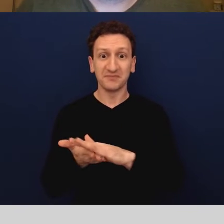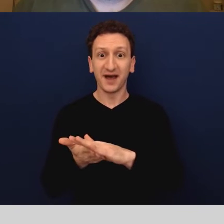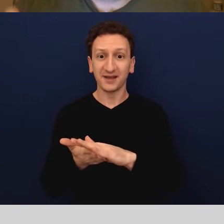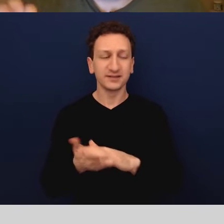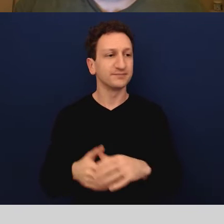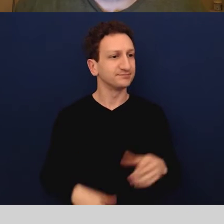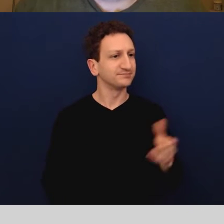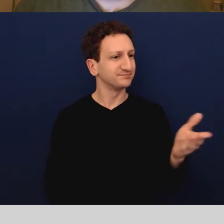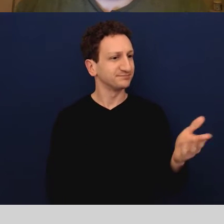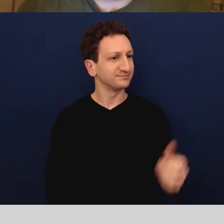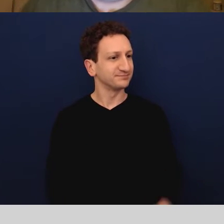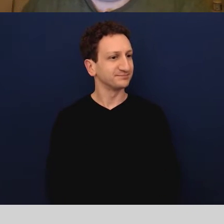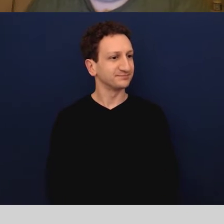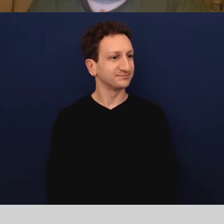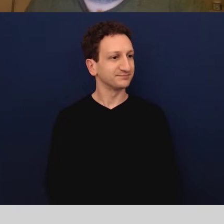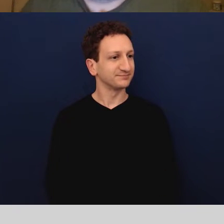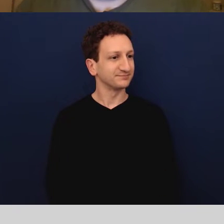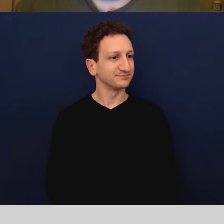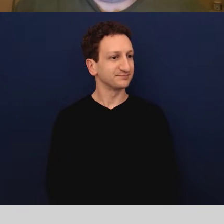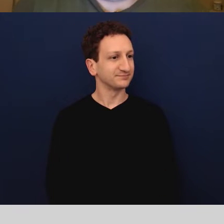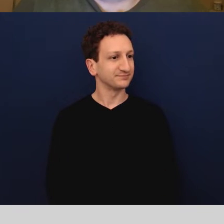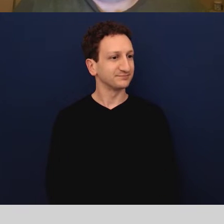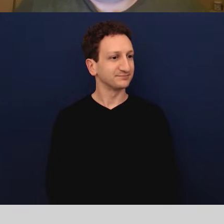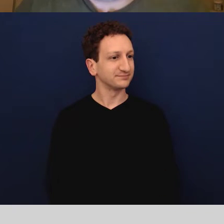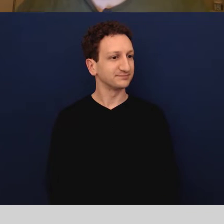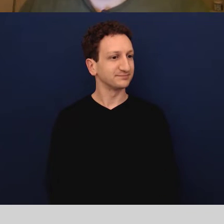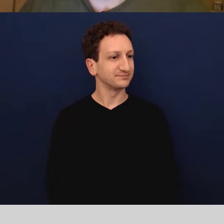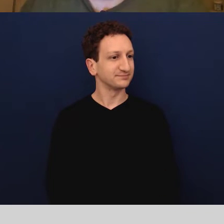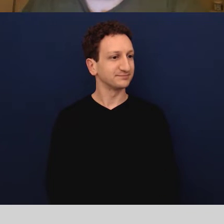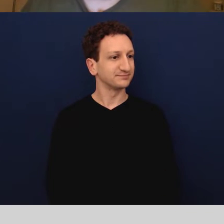Check certificate.byname, name.examplecom, check certificate.